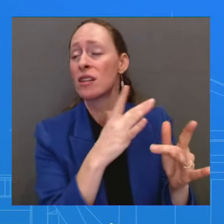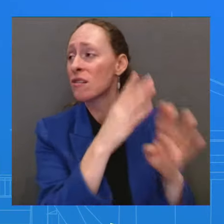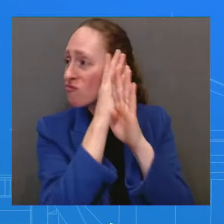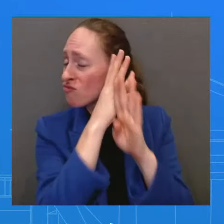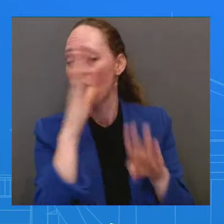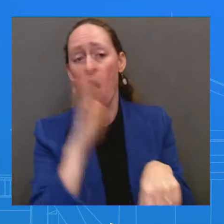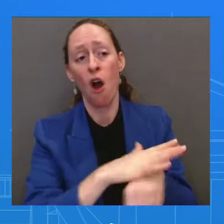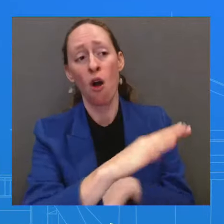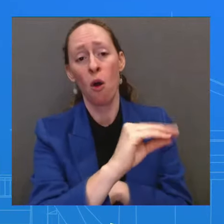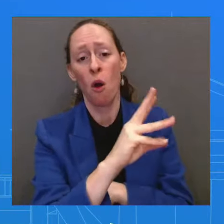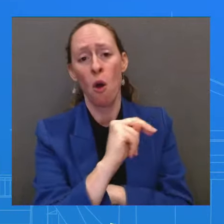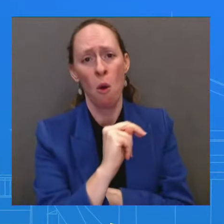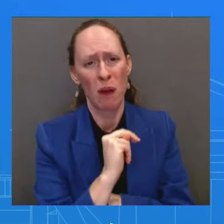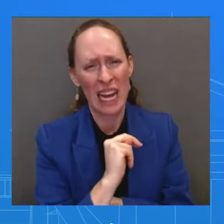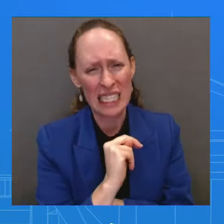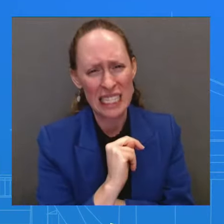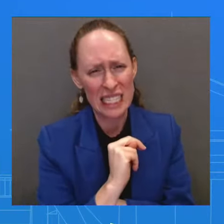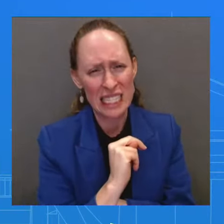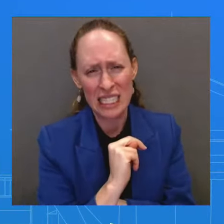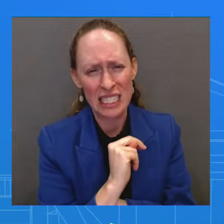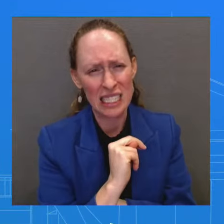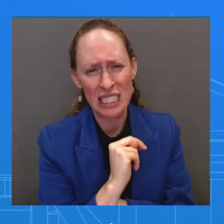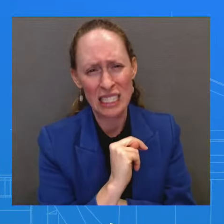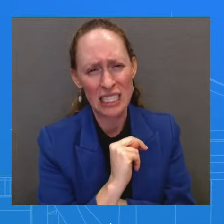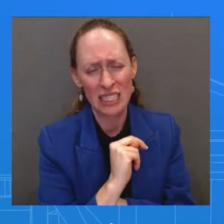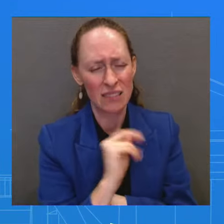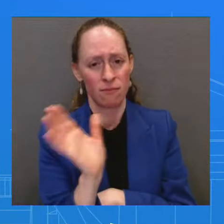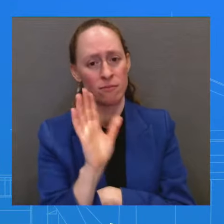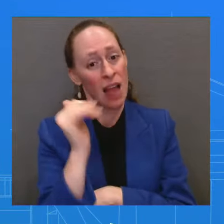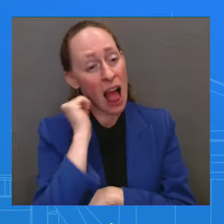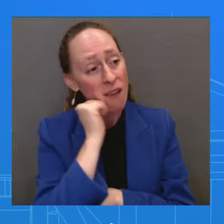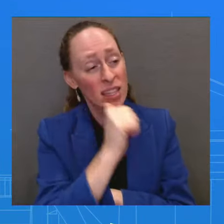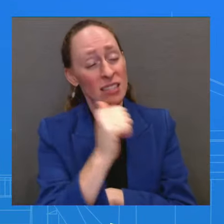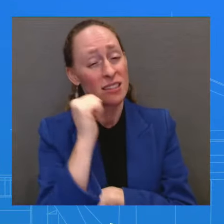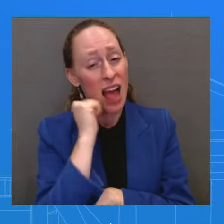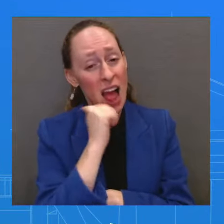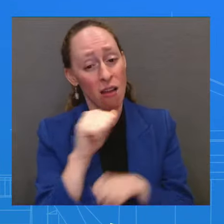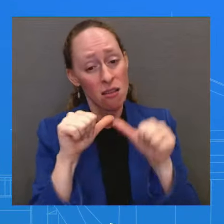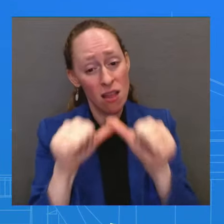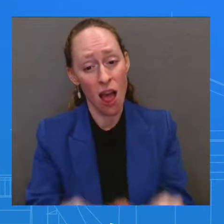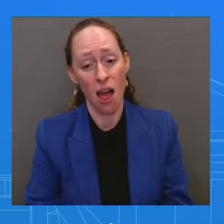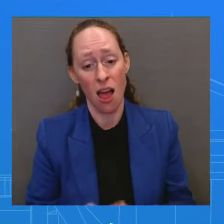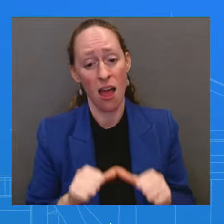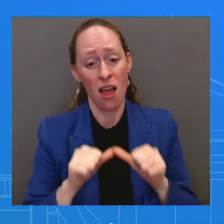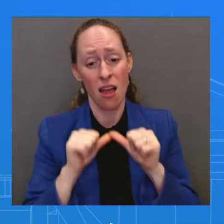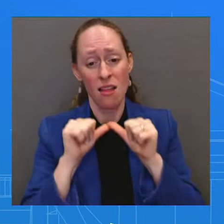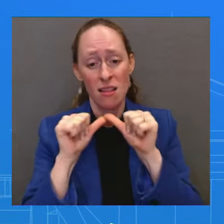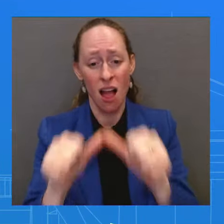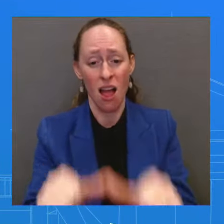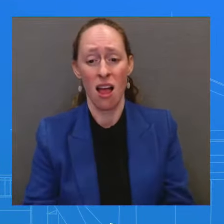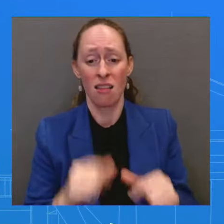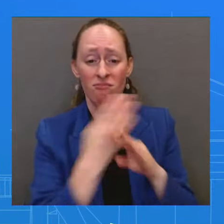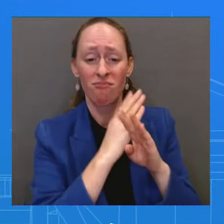every day for this past more than a year. And so, there is a broad, broad commitment.